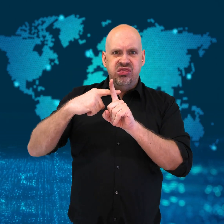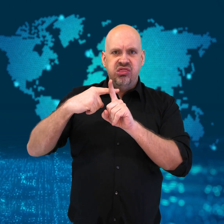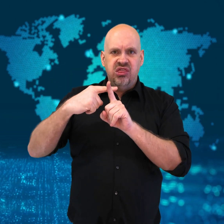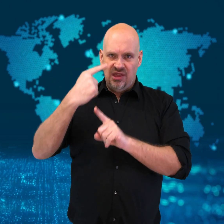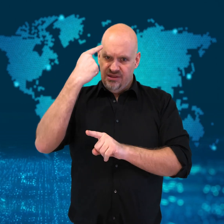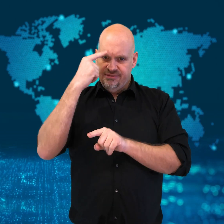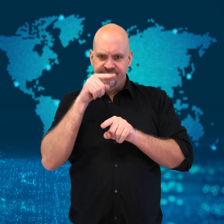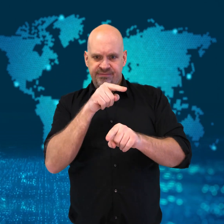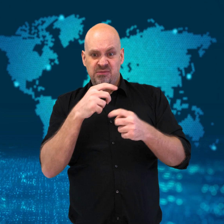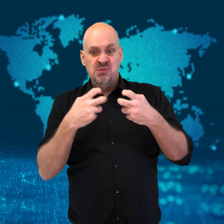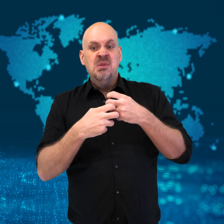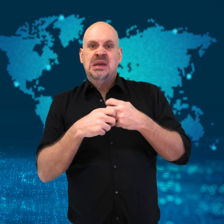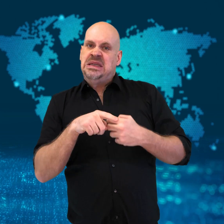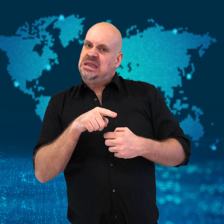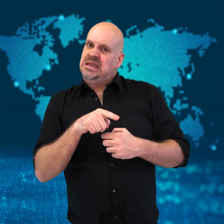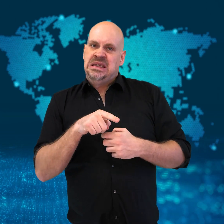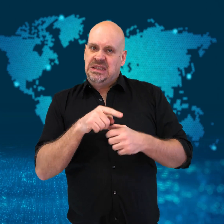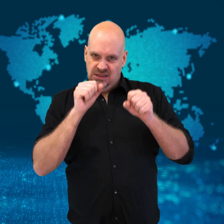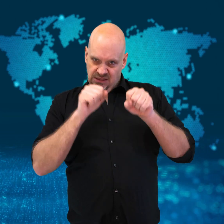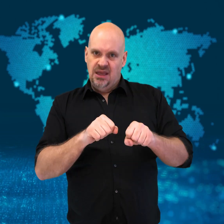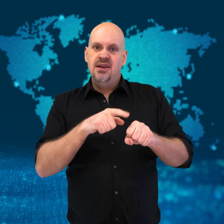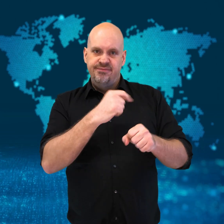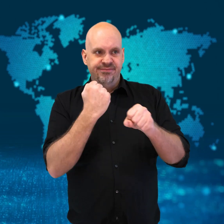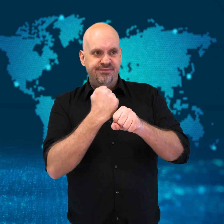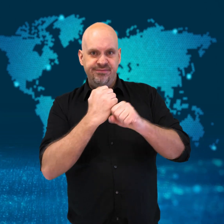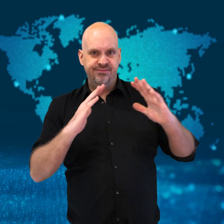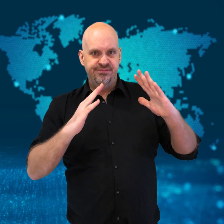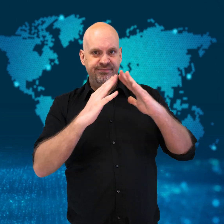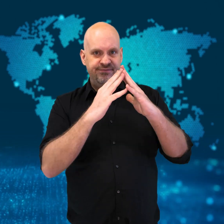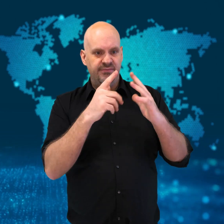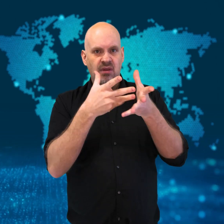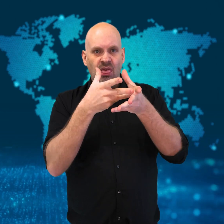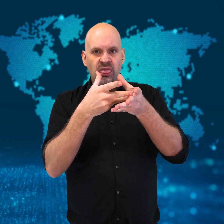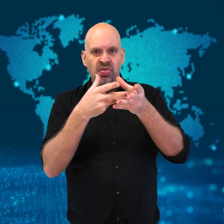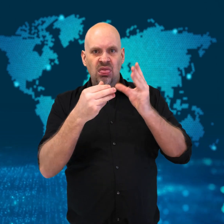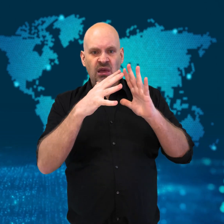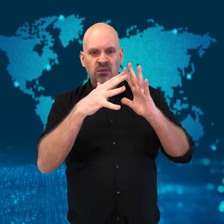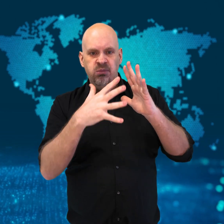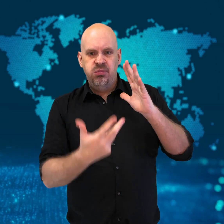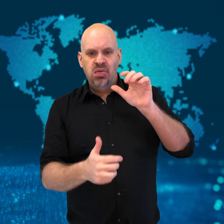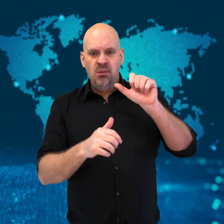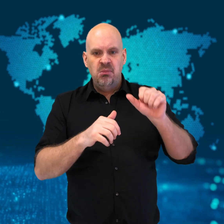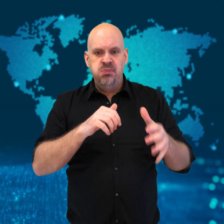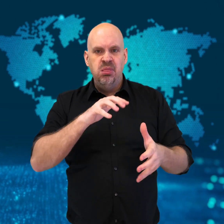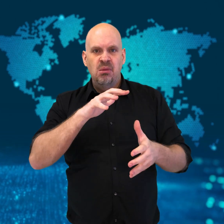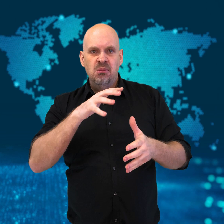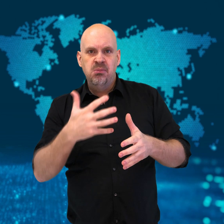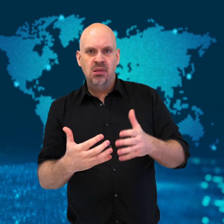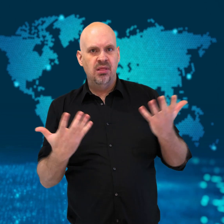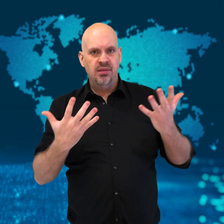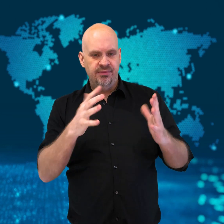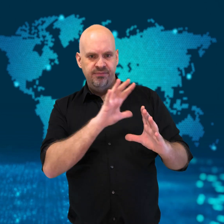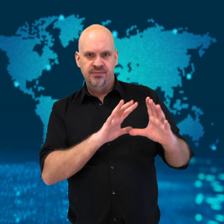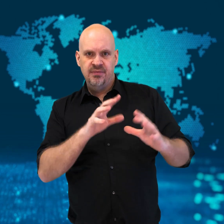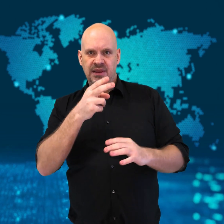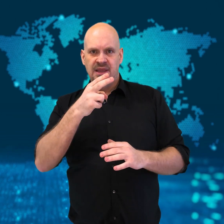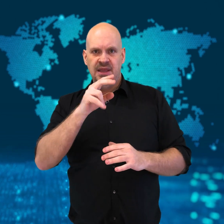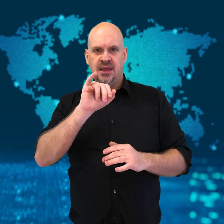that climate change and global warming have on construction